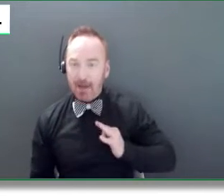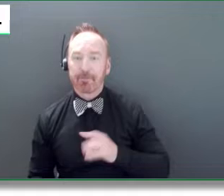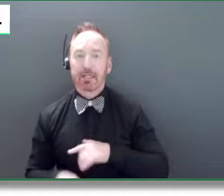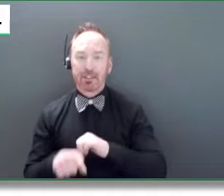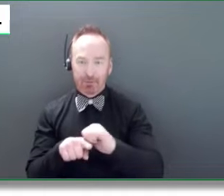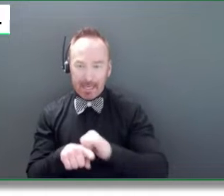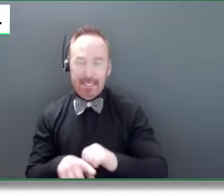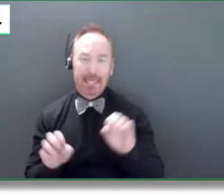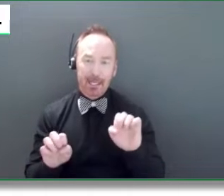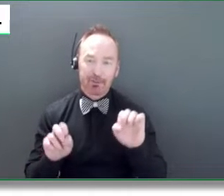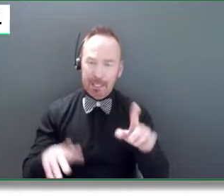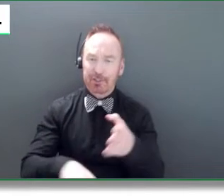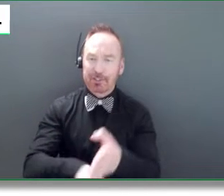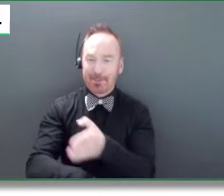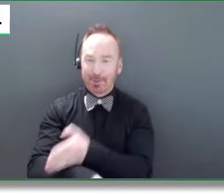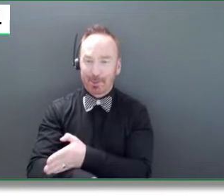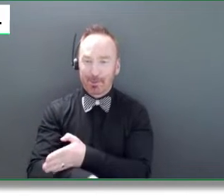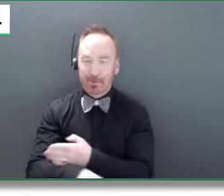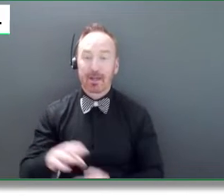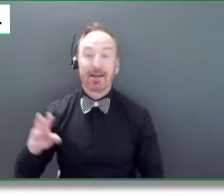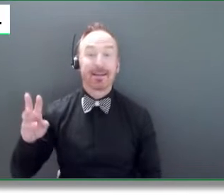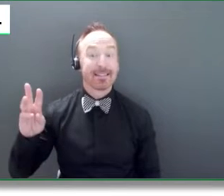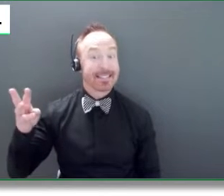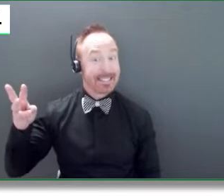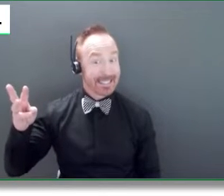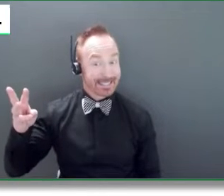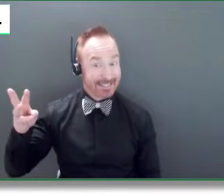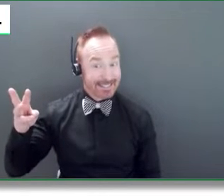Number six: accessibility is a moving target.